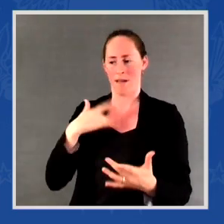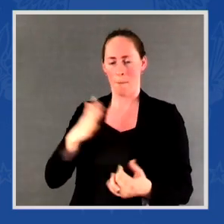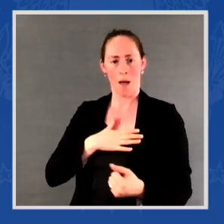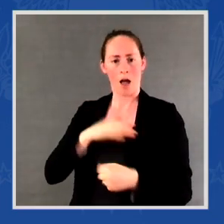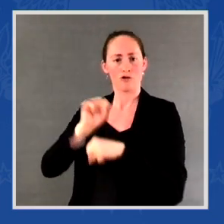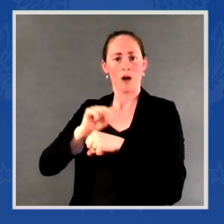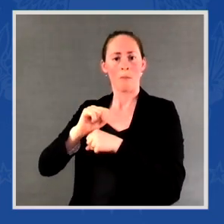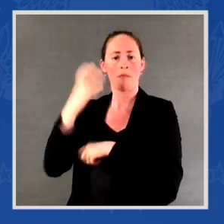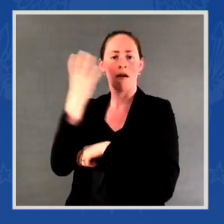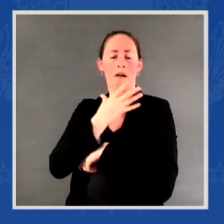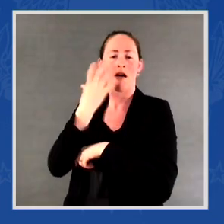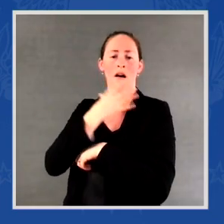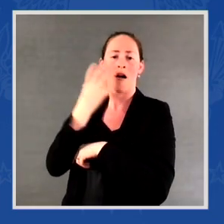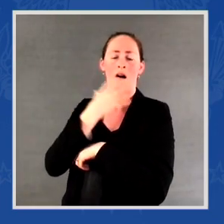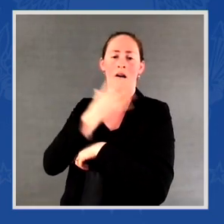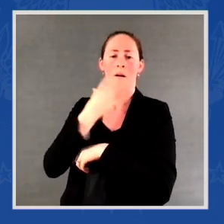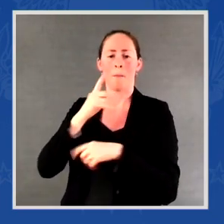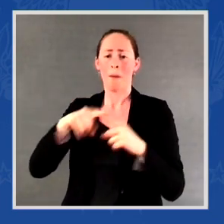I can…that's my life goal."